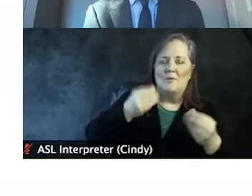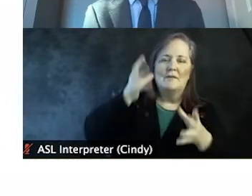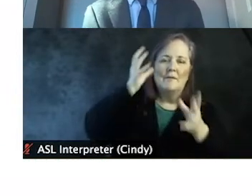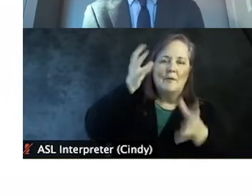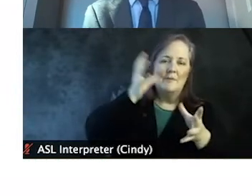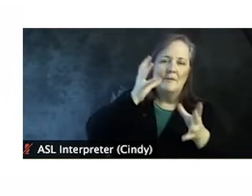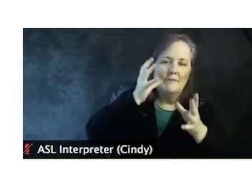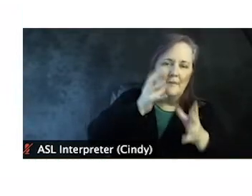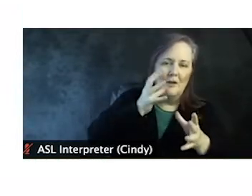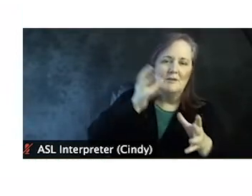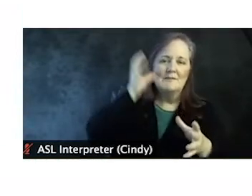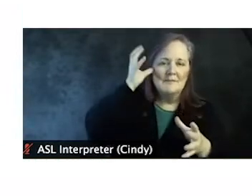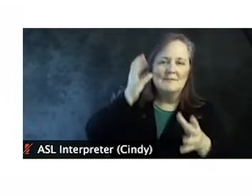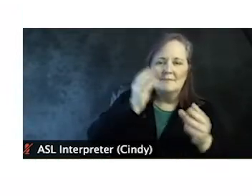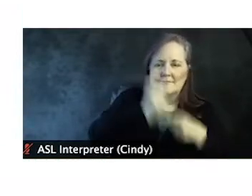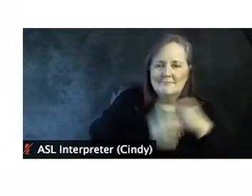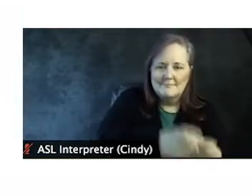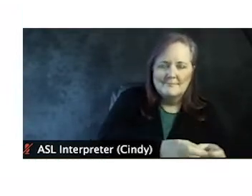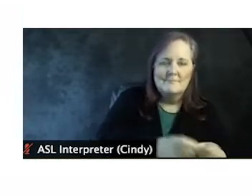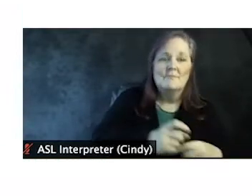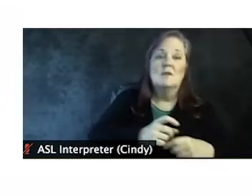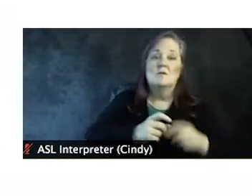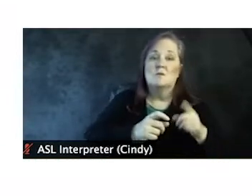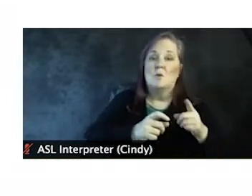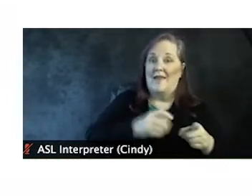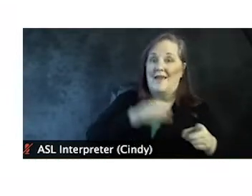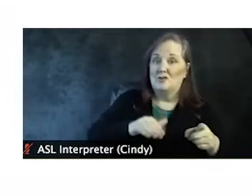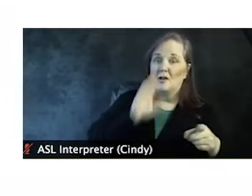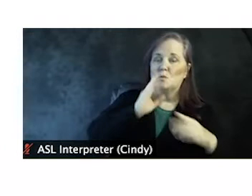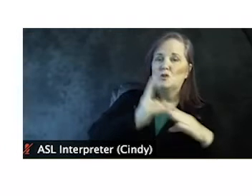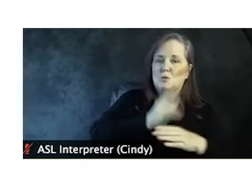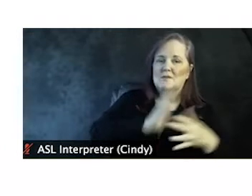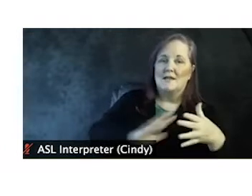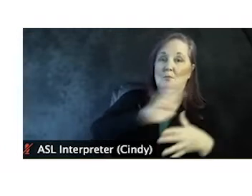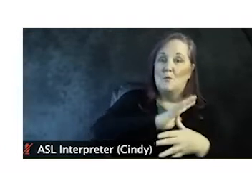Right. Okay, so this one was put on the ballot by the state legislature.